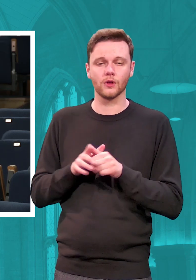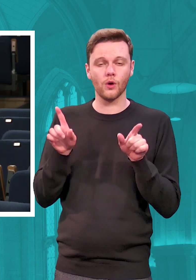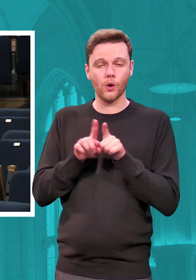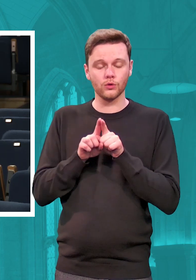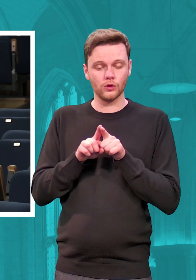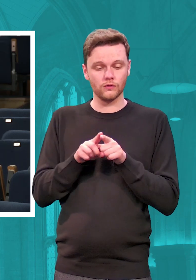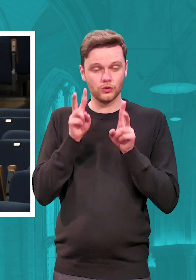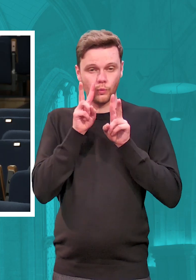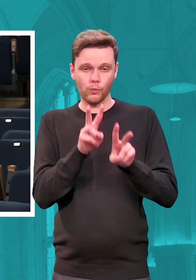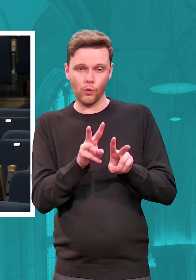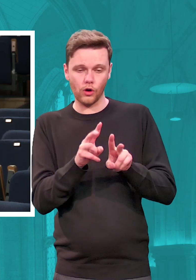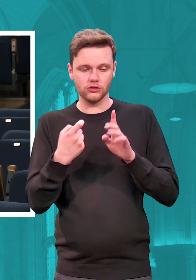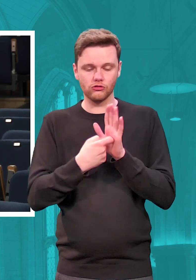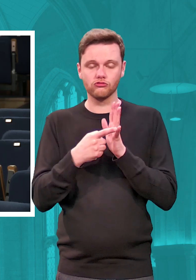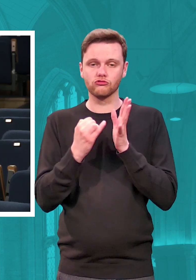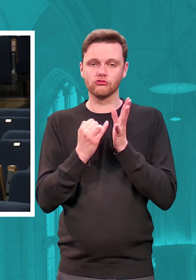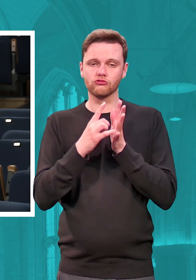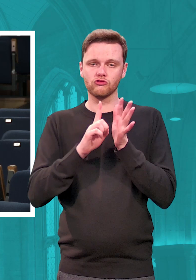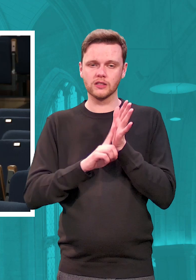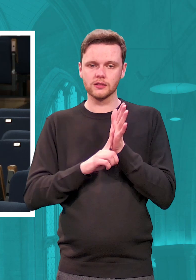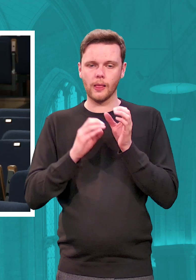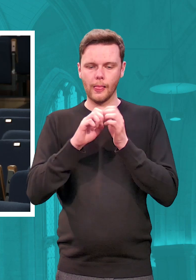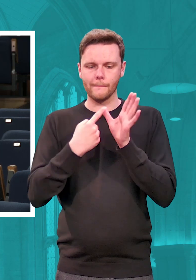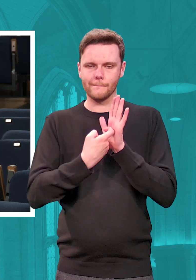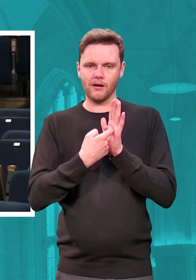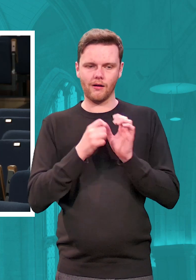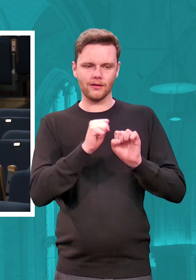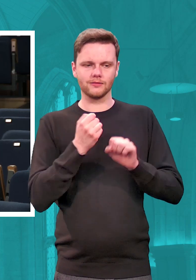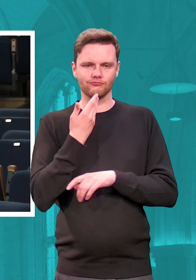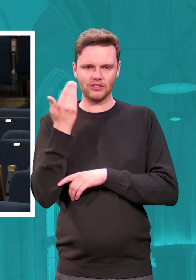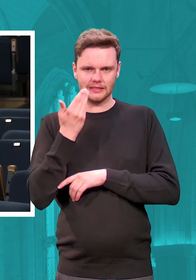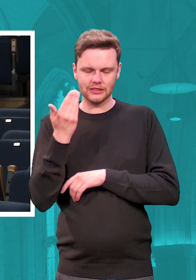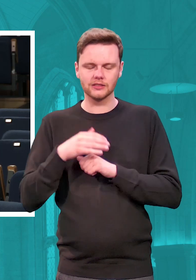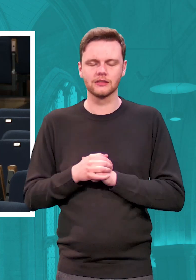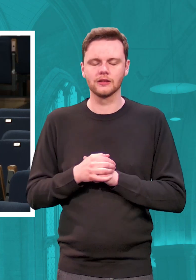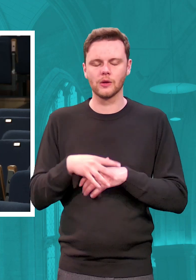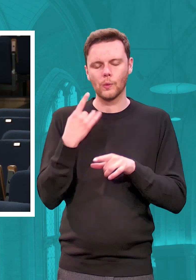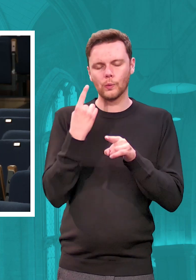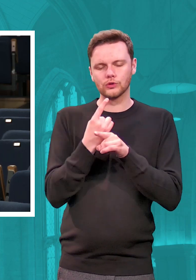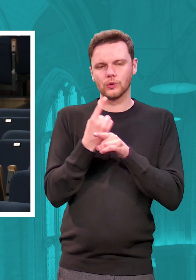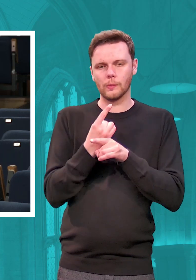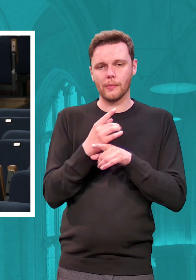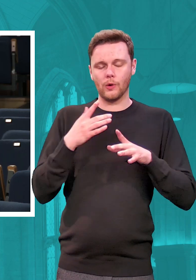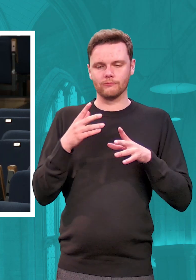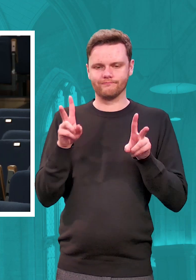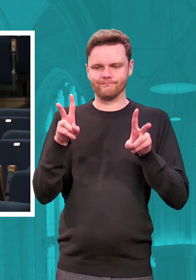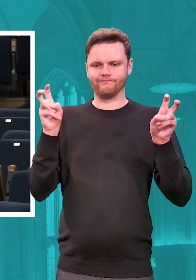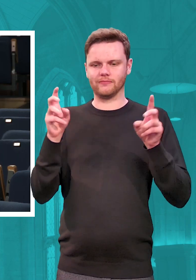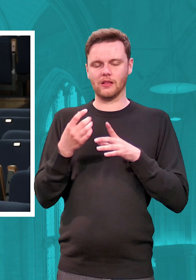from Dr. Russell Barr, who will outline our proposals for Giving to Grow, the proposed new scheme